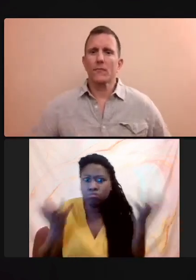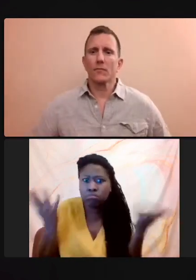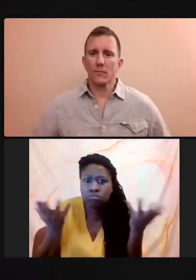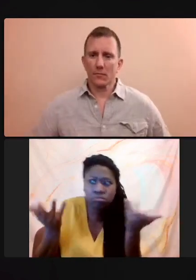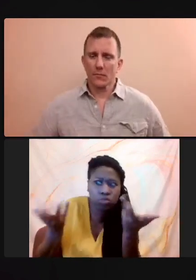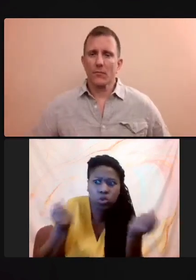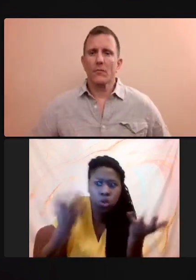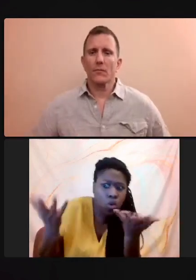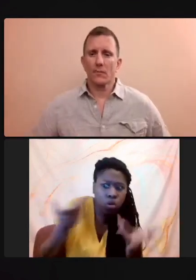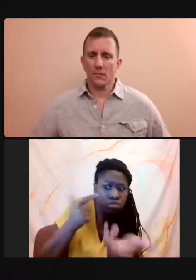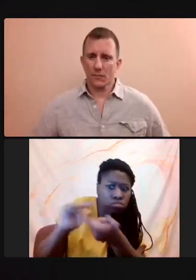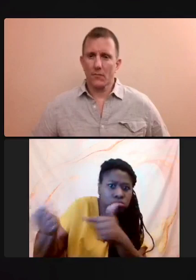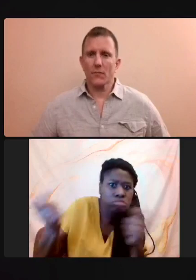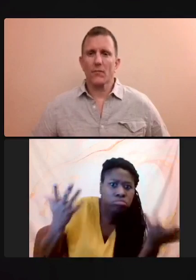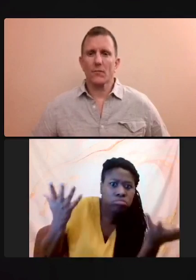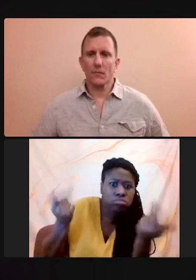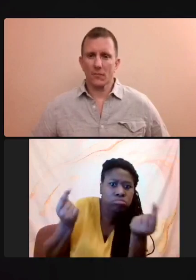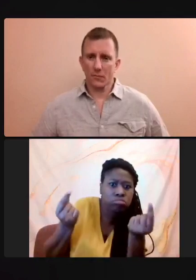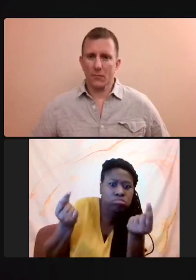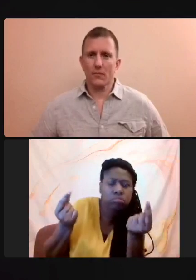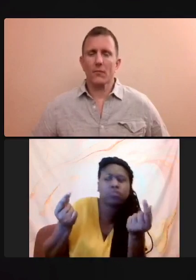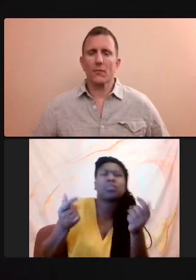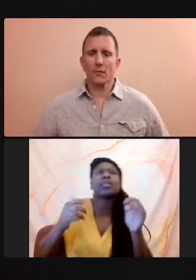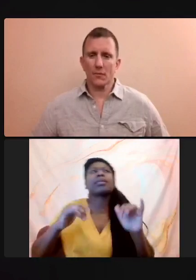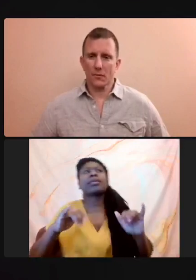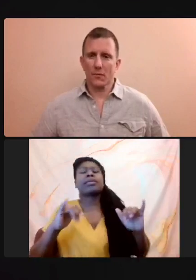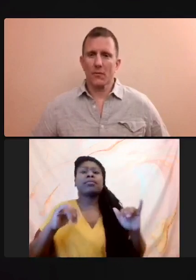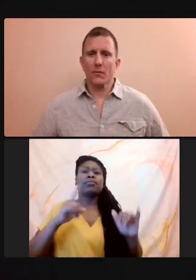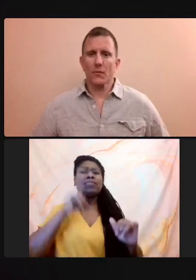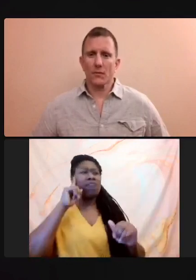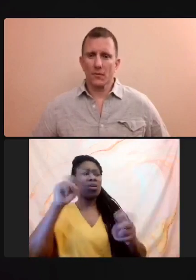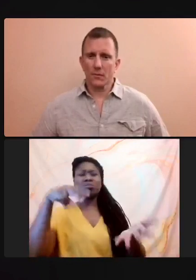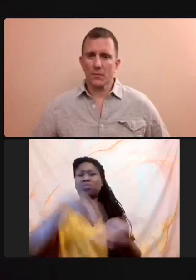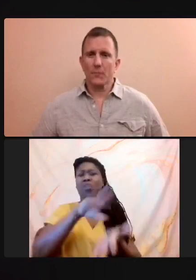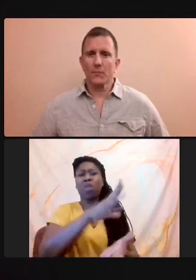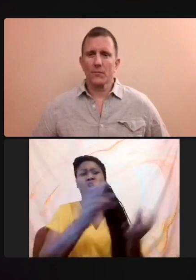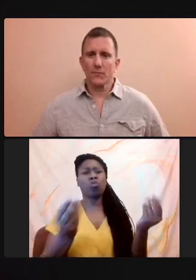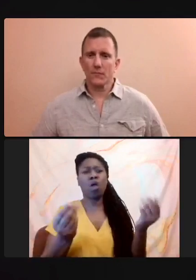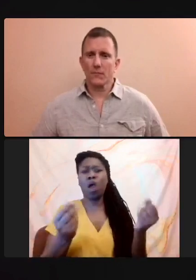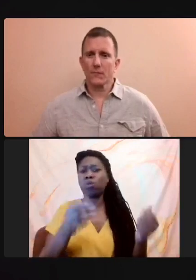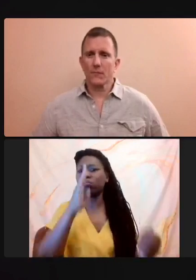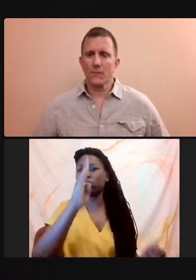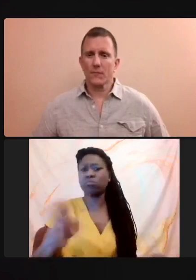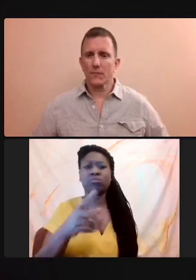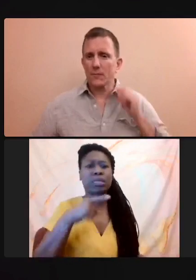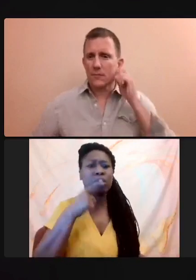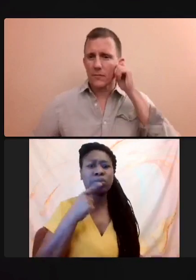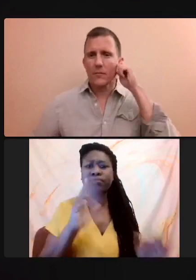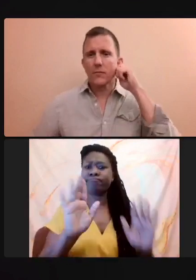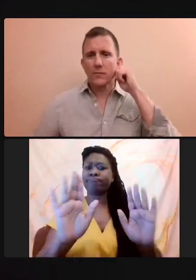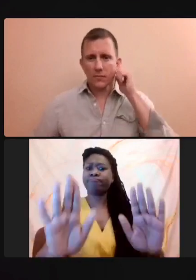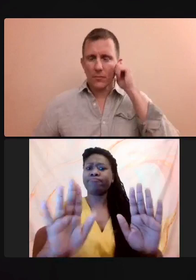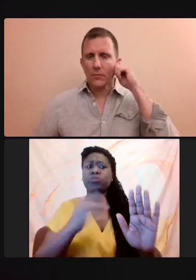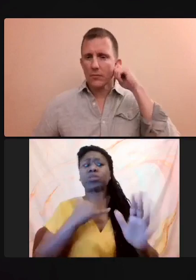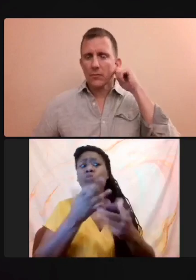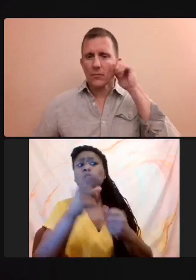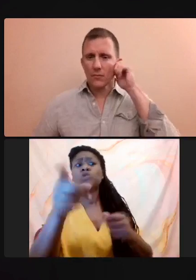But at the same time, with those boundaries, what are we doing in return for one another?